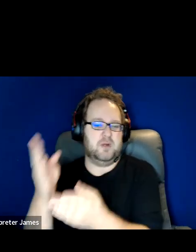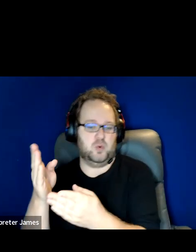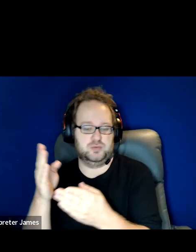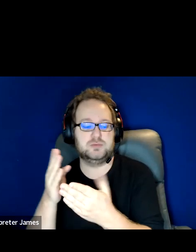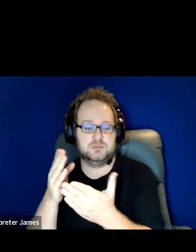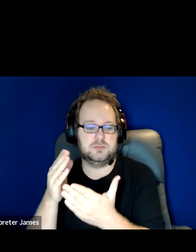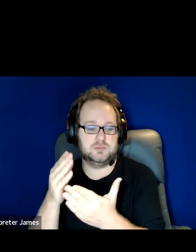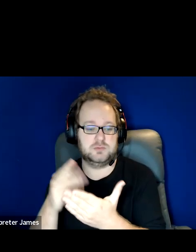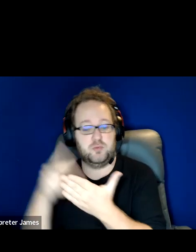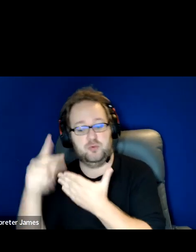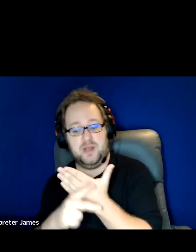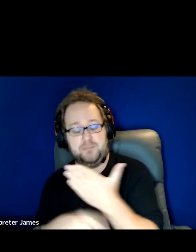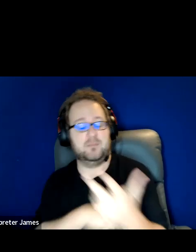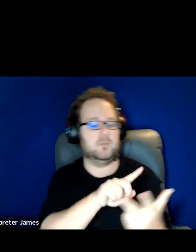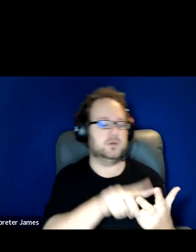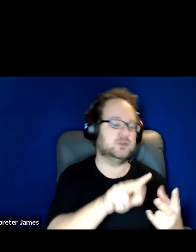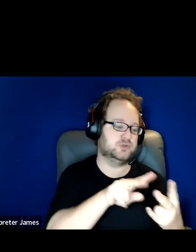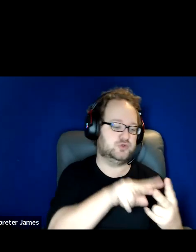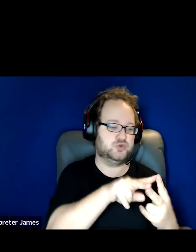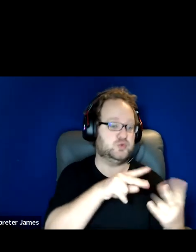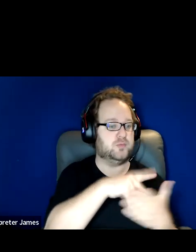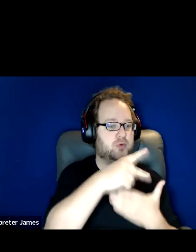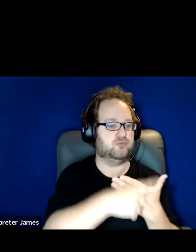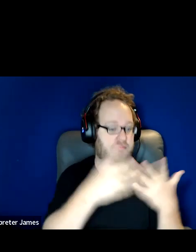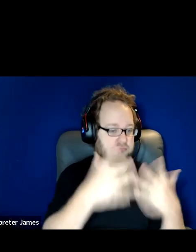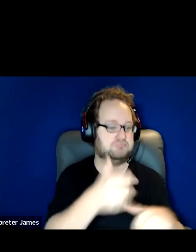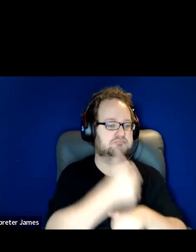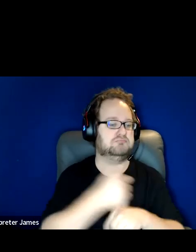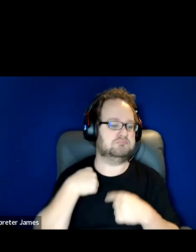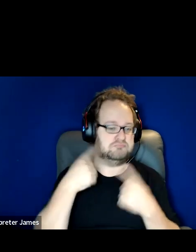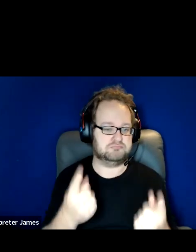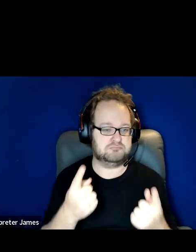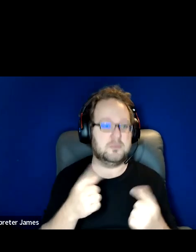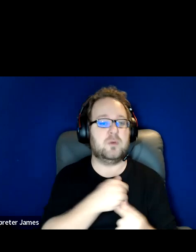We have the 317 program and vaccines for children program already help